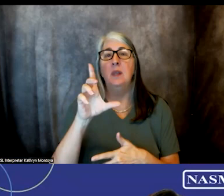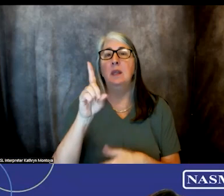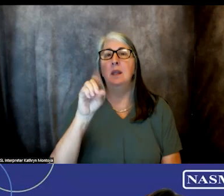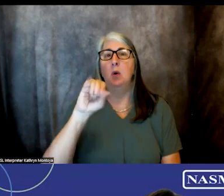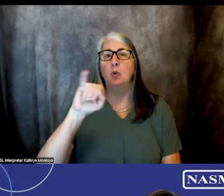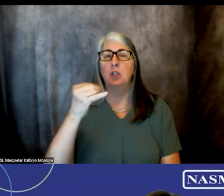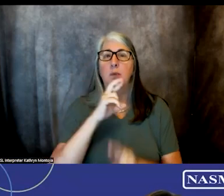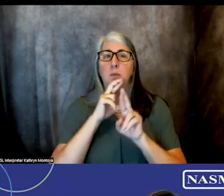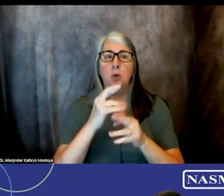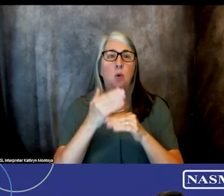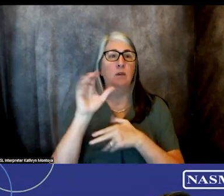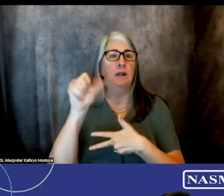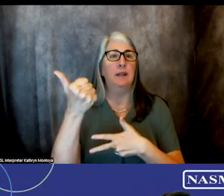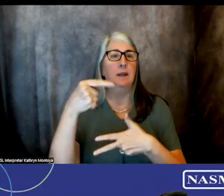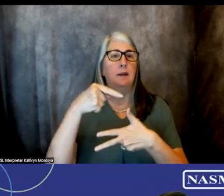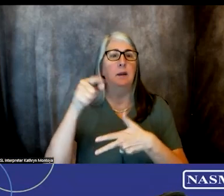MILLION ADULTS ARE RELEASED FROM THE CRIMINAL JUSTICE